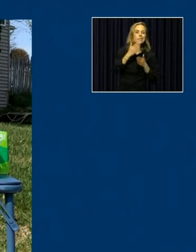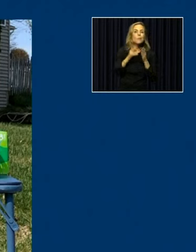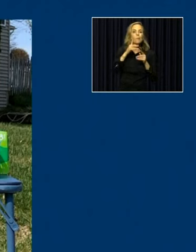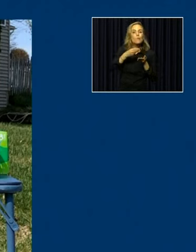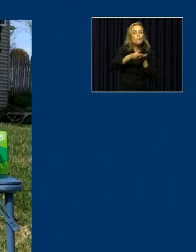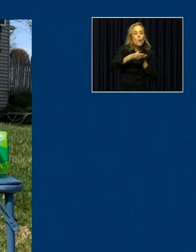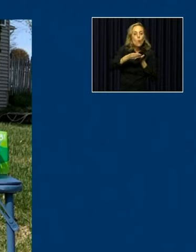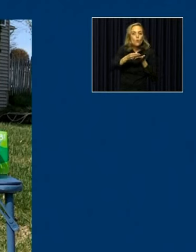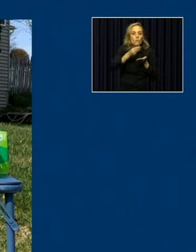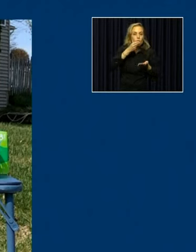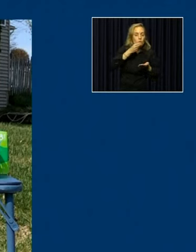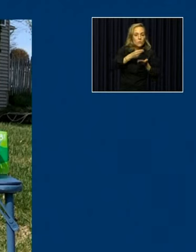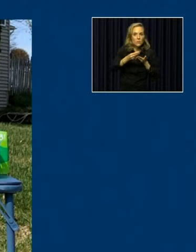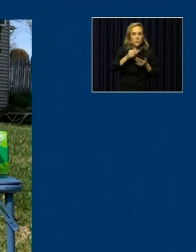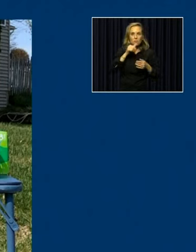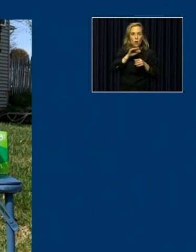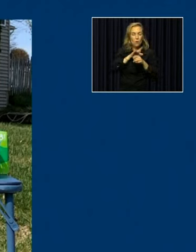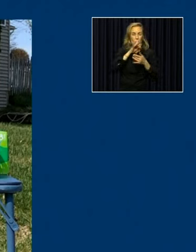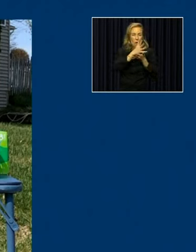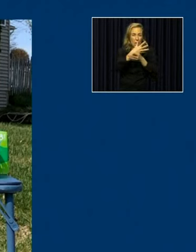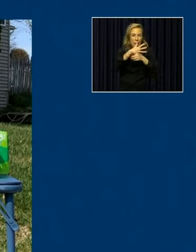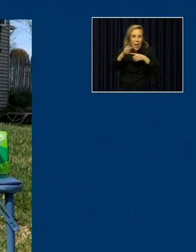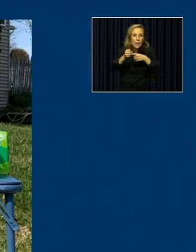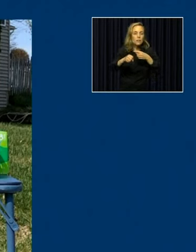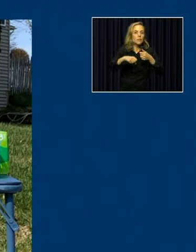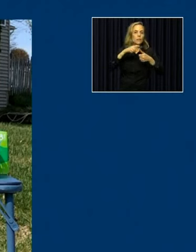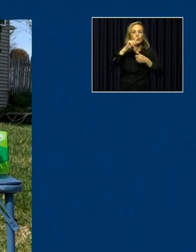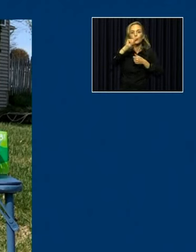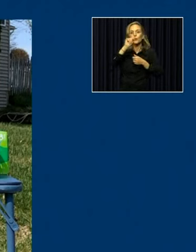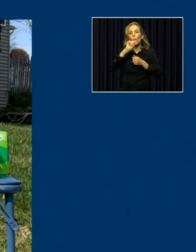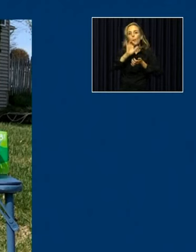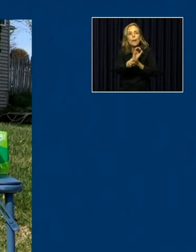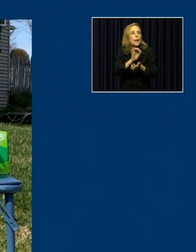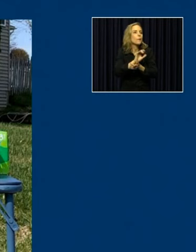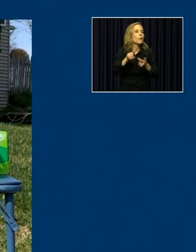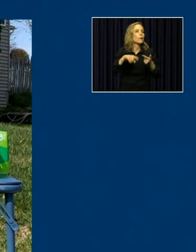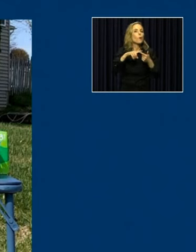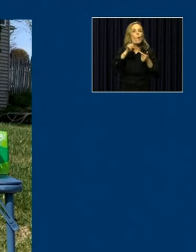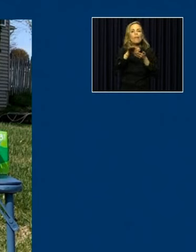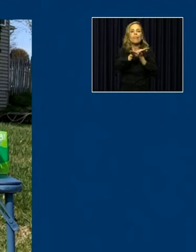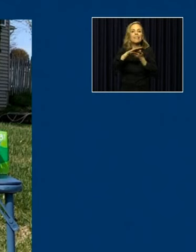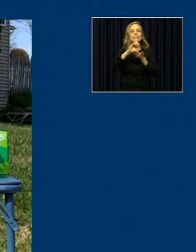DISTANCING. ALL RIGHT.